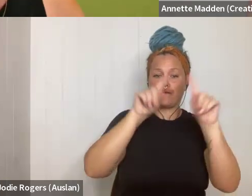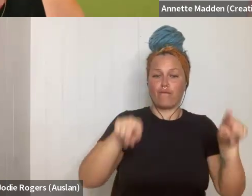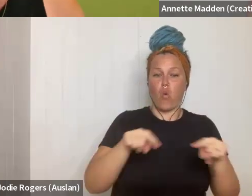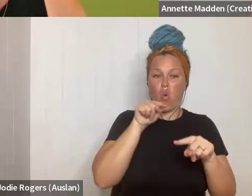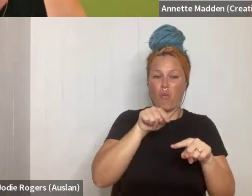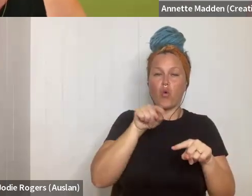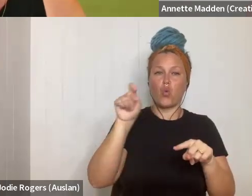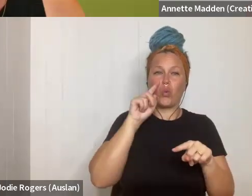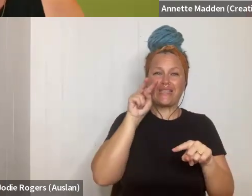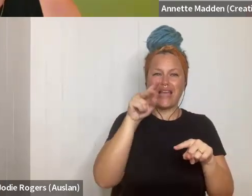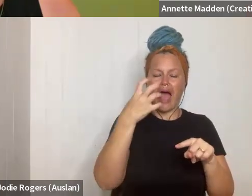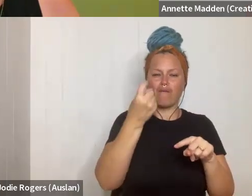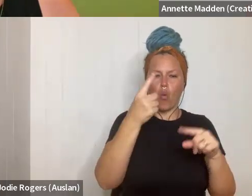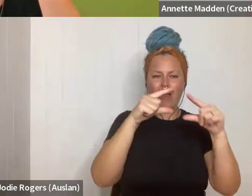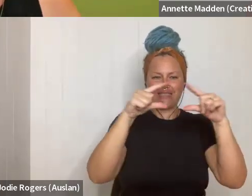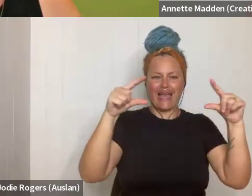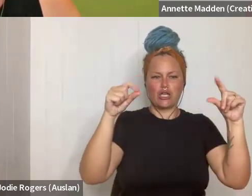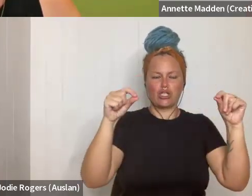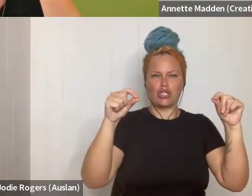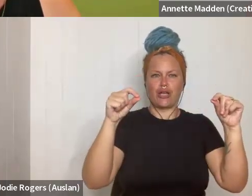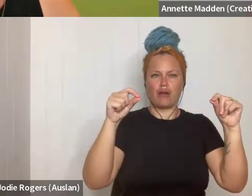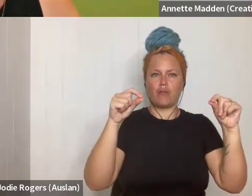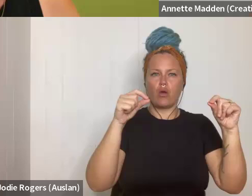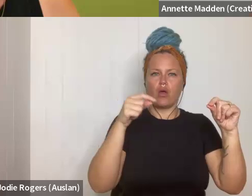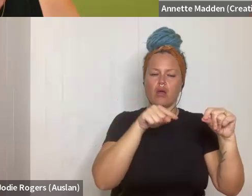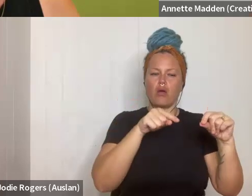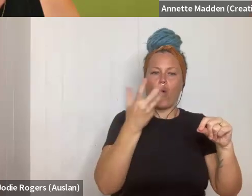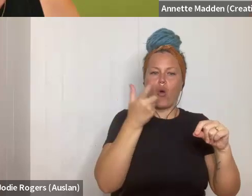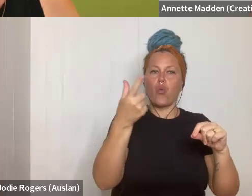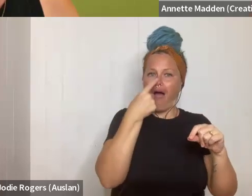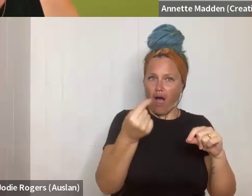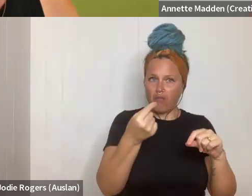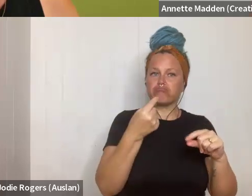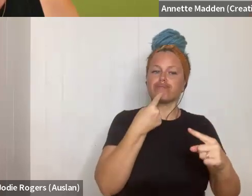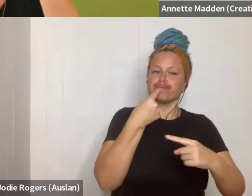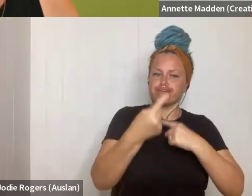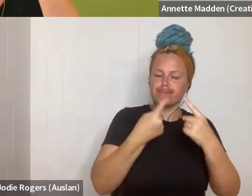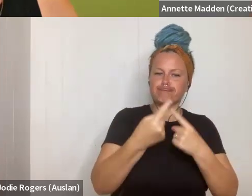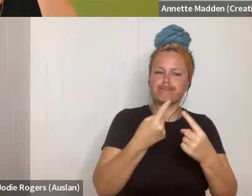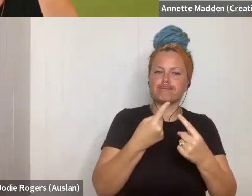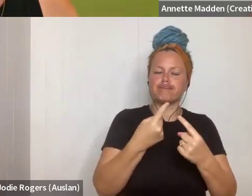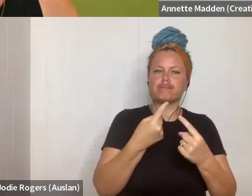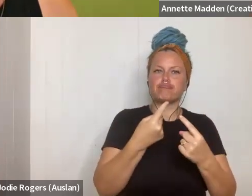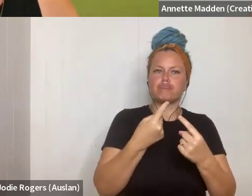note that the top about budget notes. So please, in the application form, you will see a